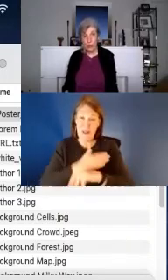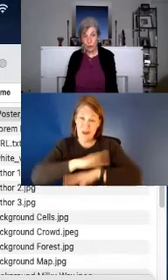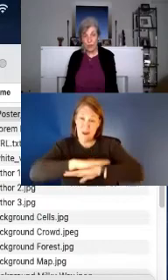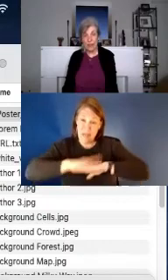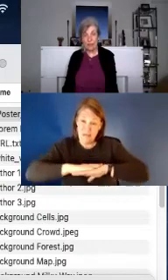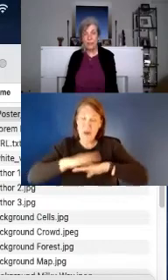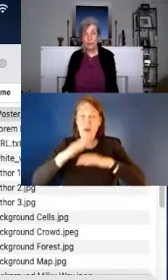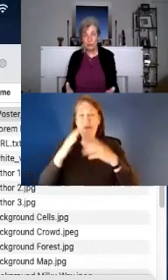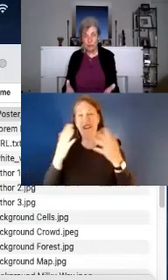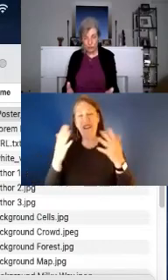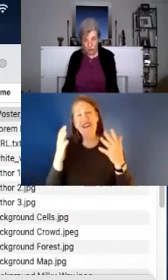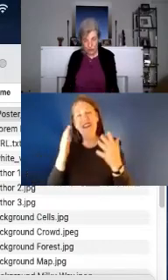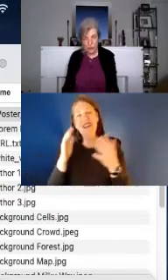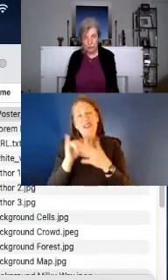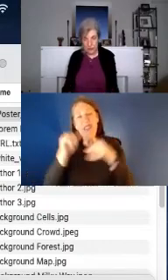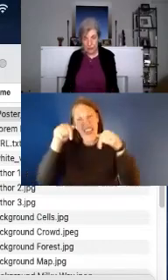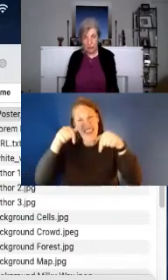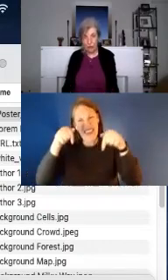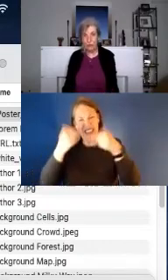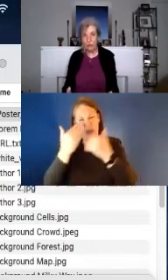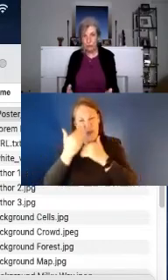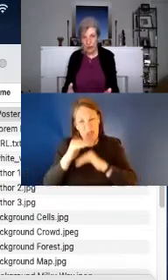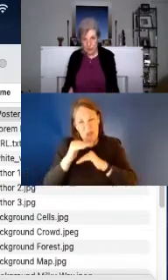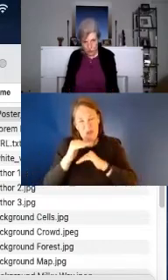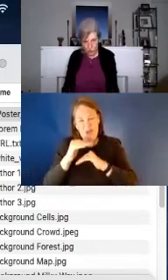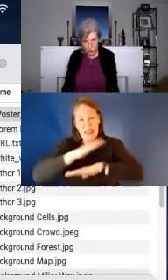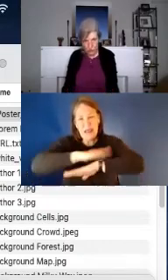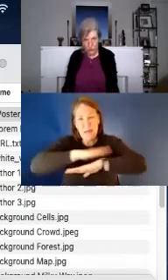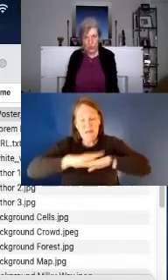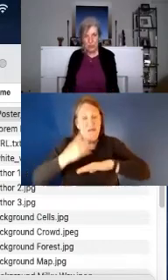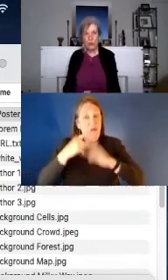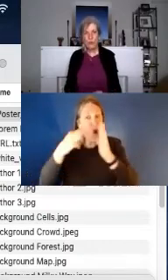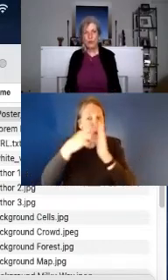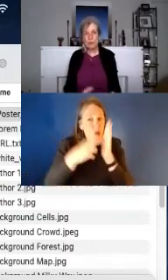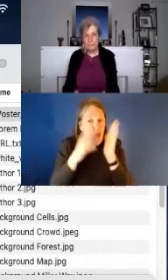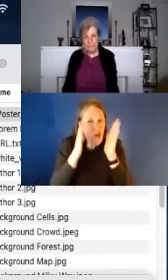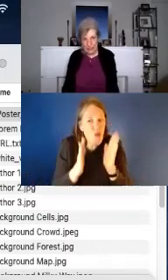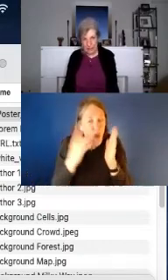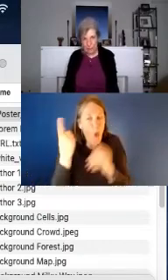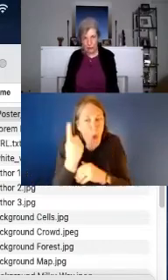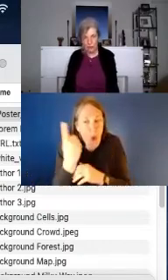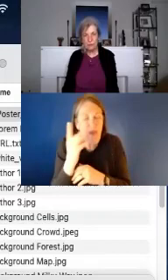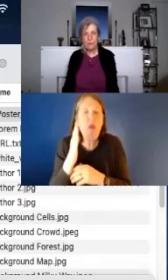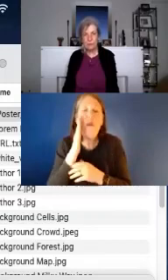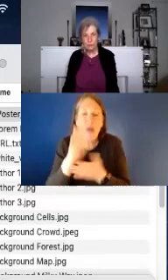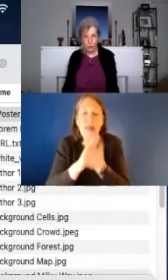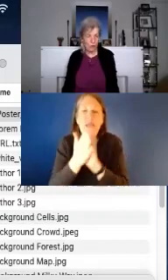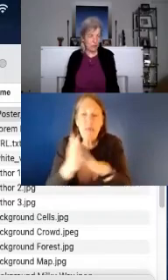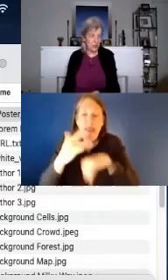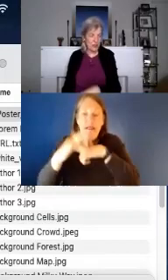07:39:14 that this restricted platform for registrants will be available for, essentially